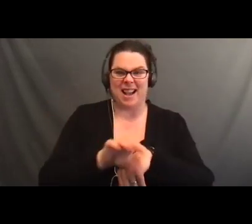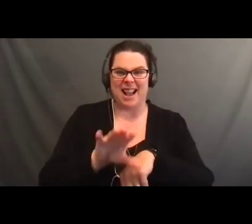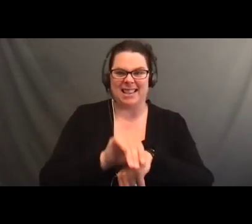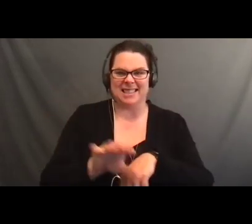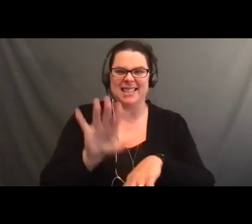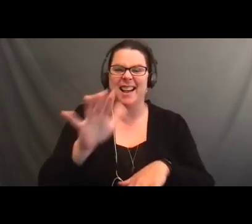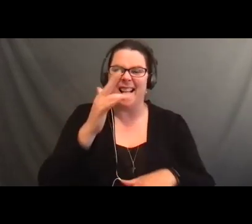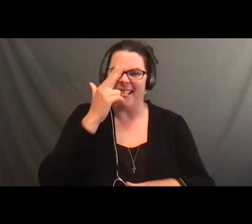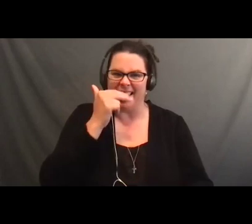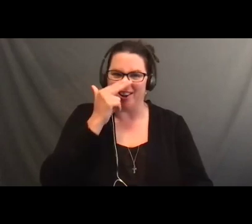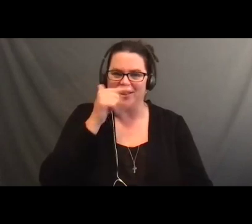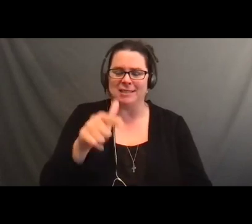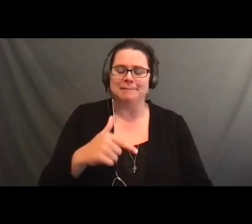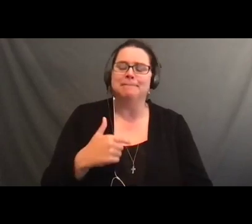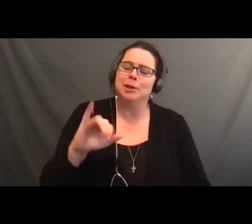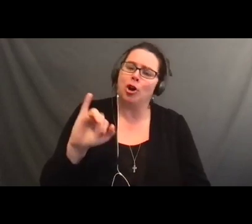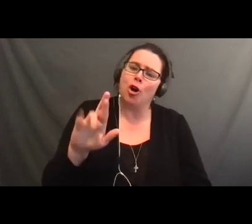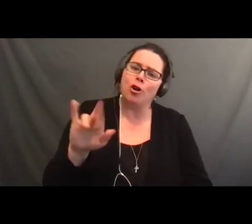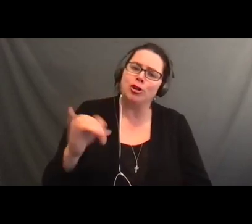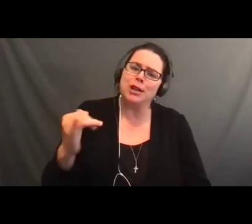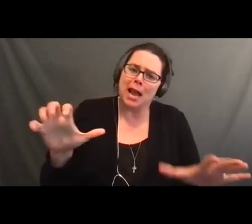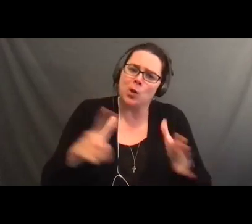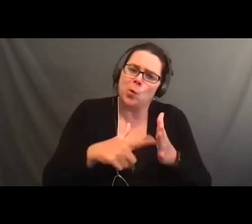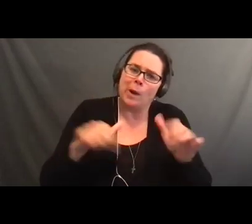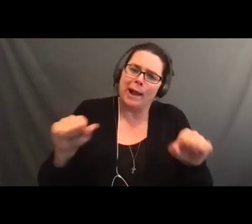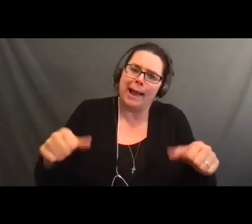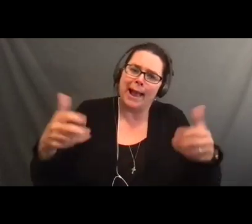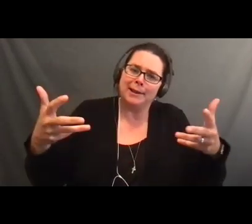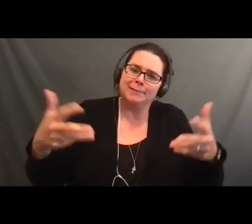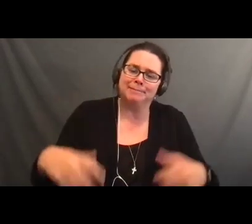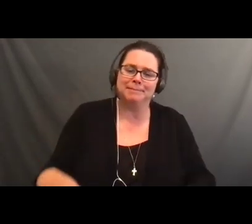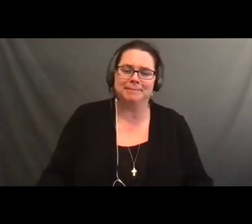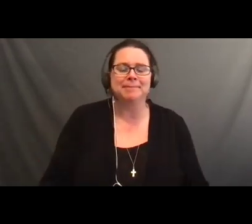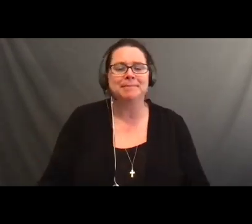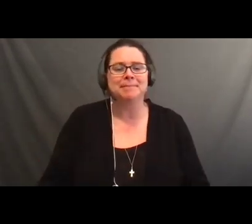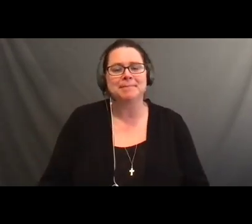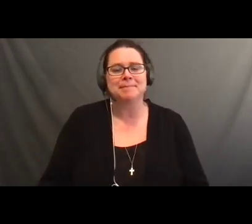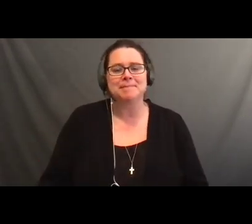I do what I can. All right.